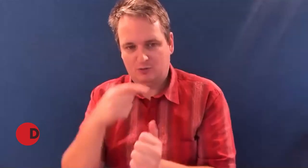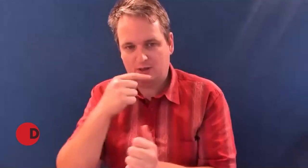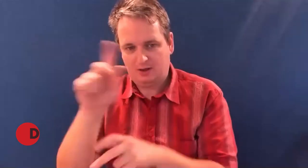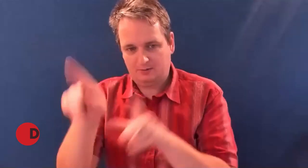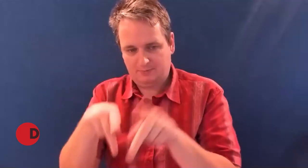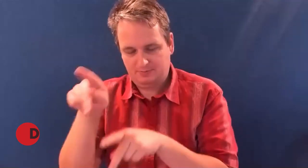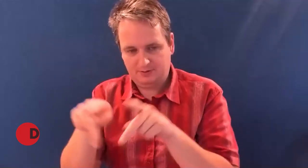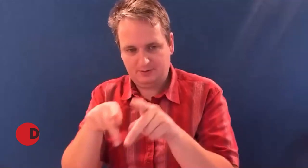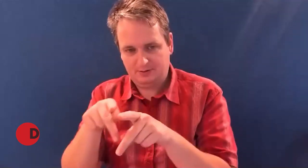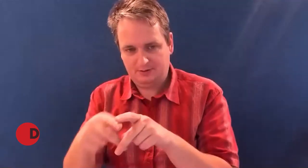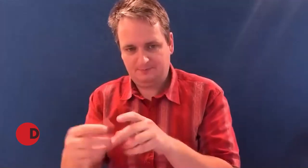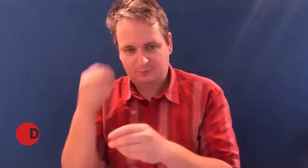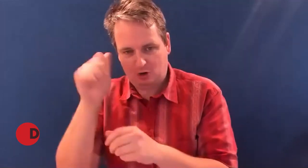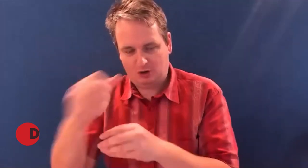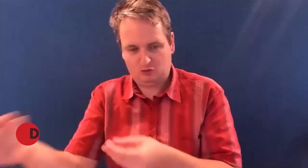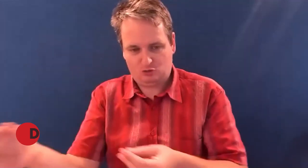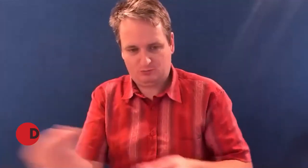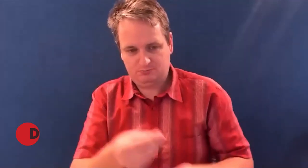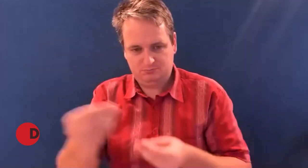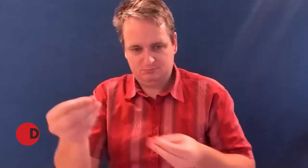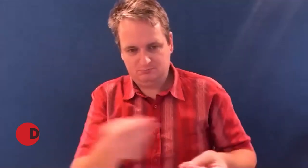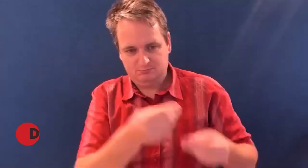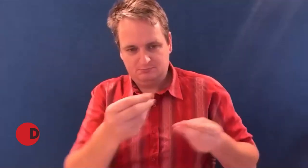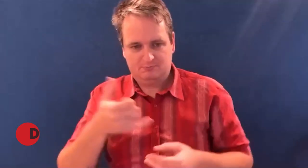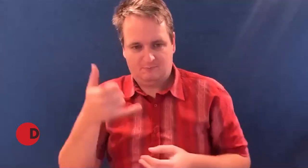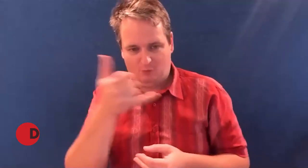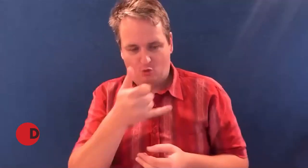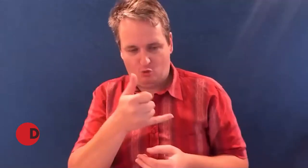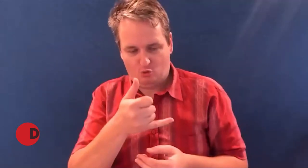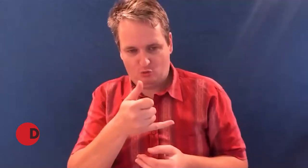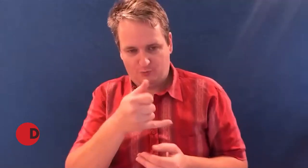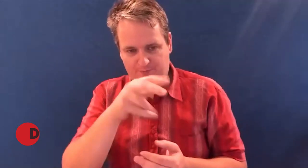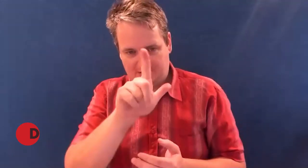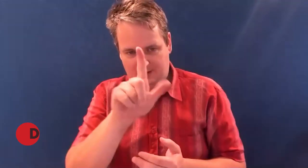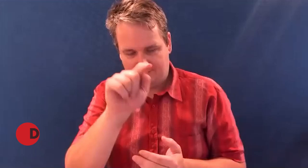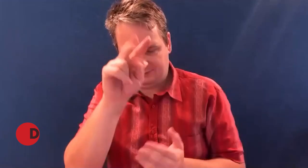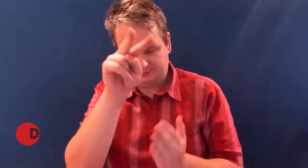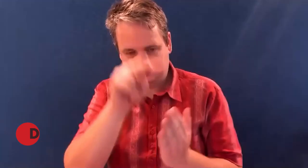meetings with hearing people and read text output during calls